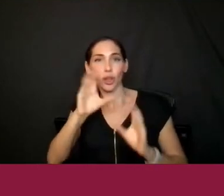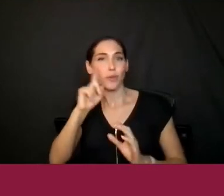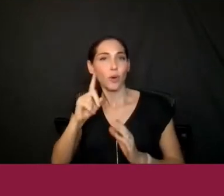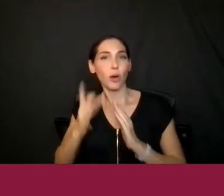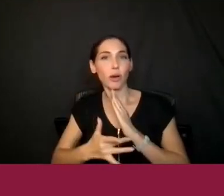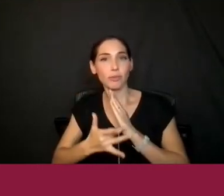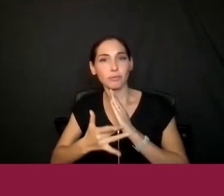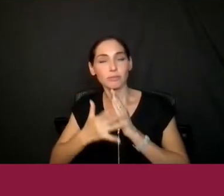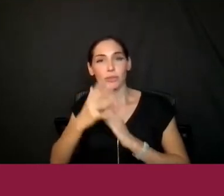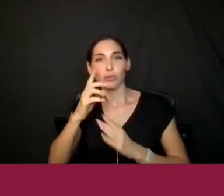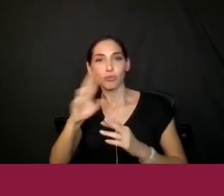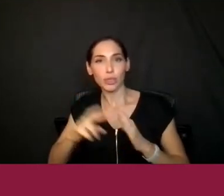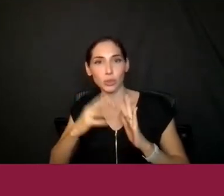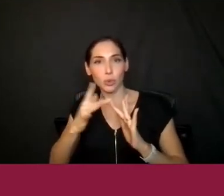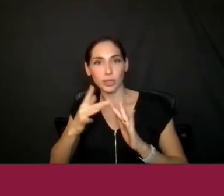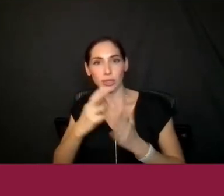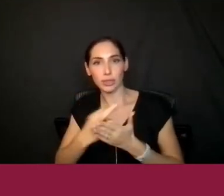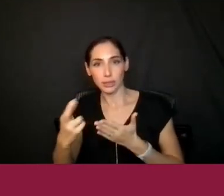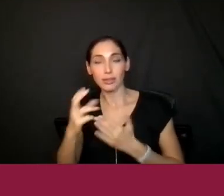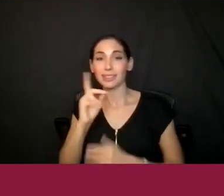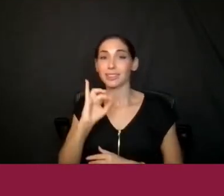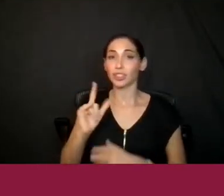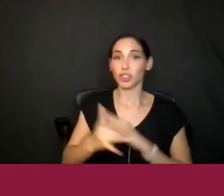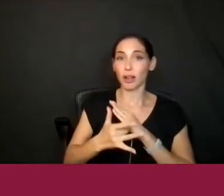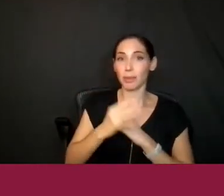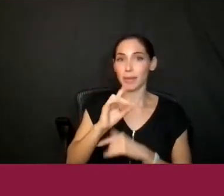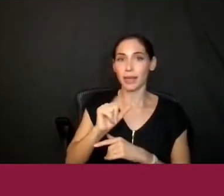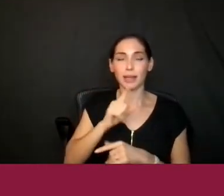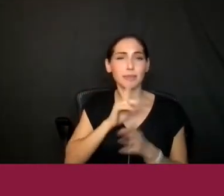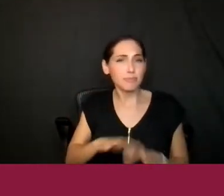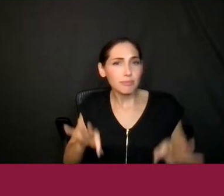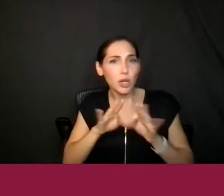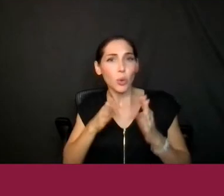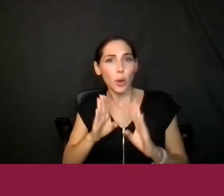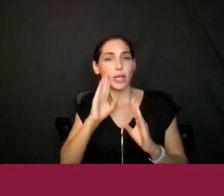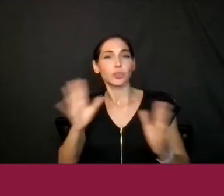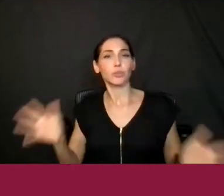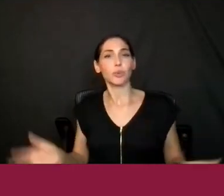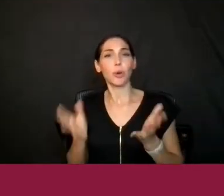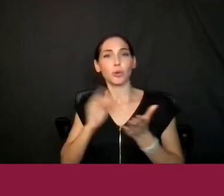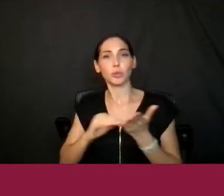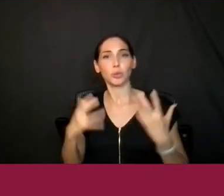Digital media is a critical way to promote student wellness from a mental, emotional, and social standpoint.